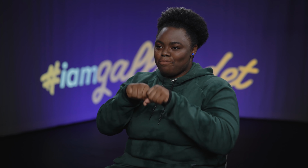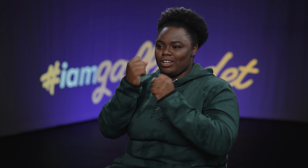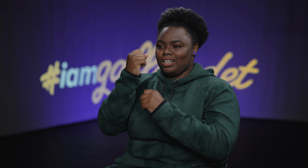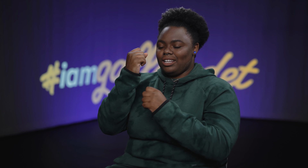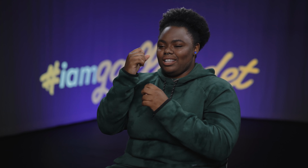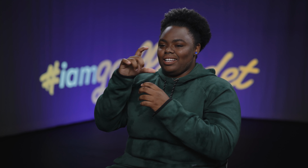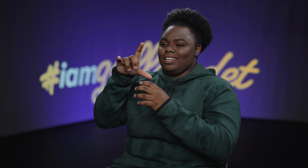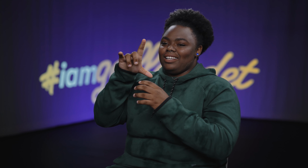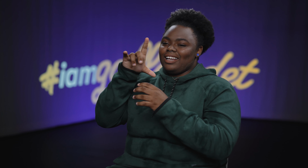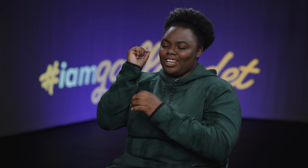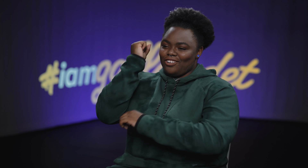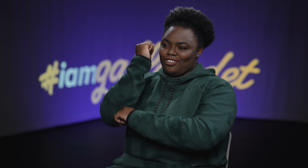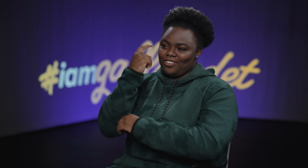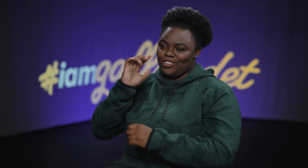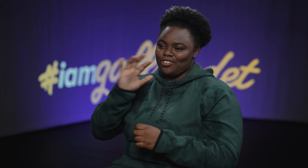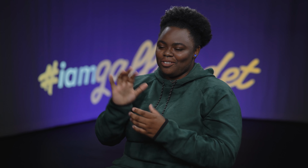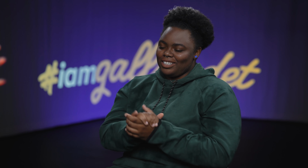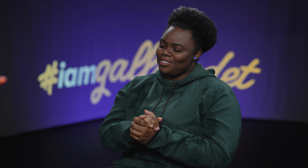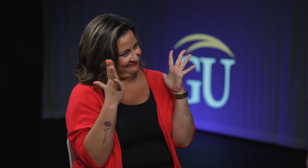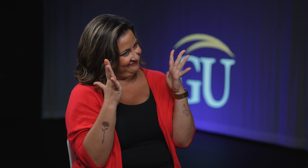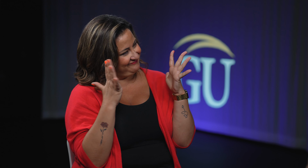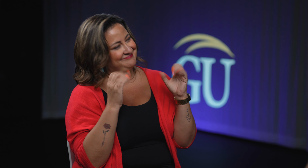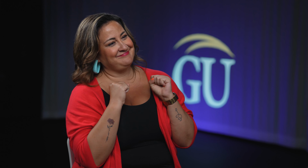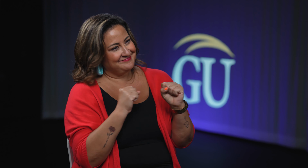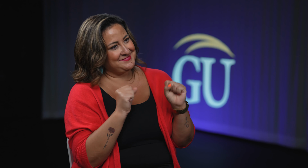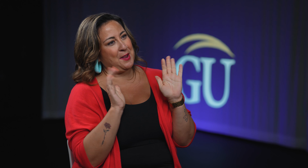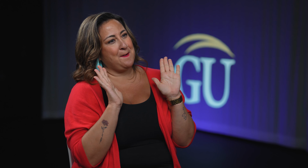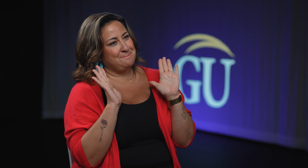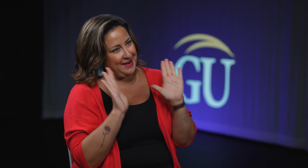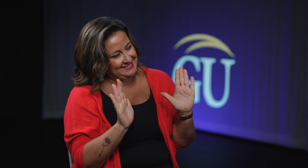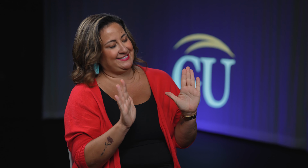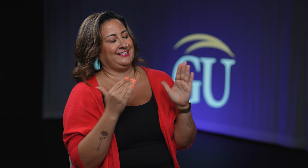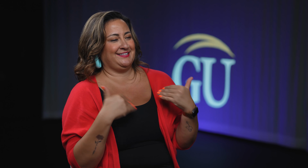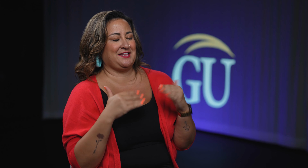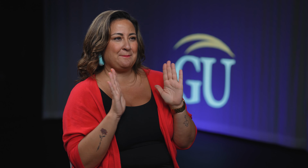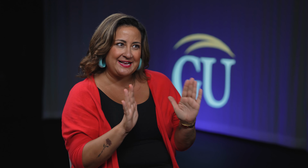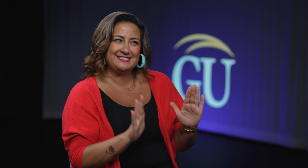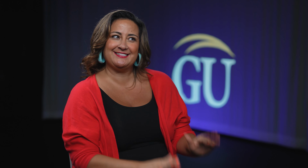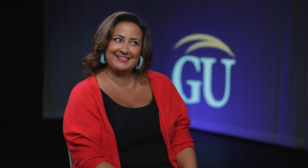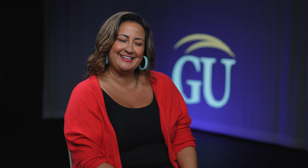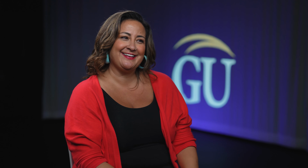to break Gallaudet's records for shot put… Cheers! That is so amazing. It’s amazing!